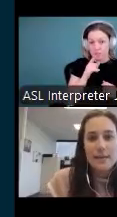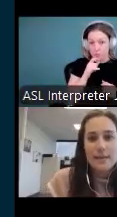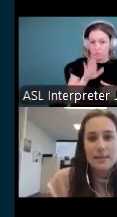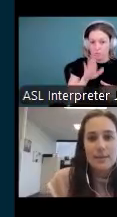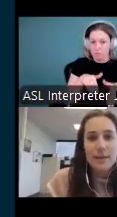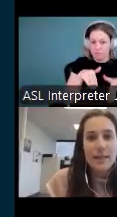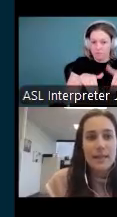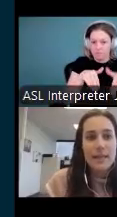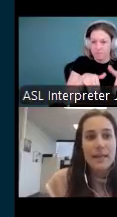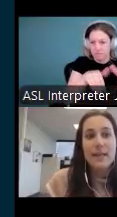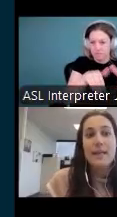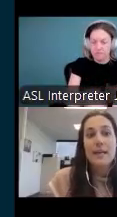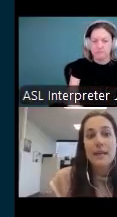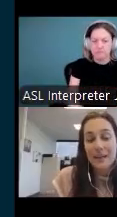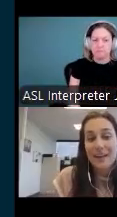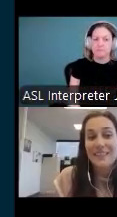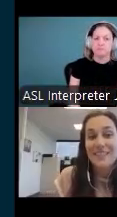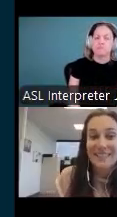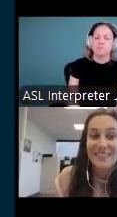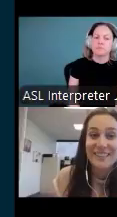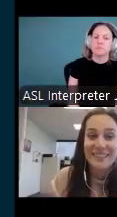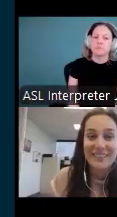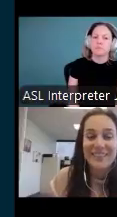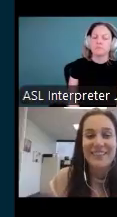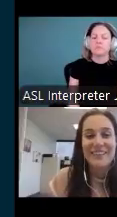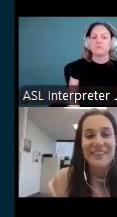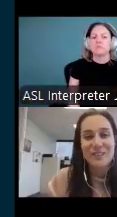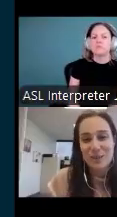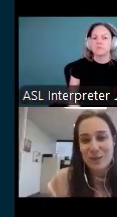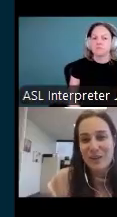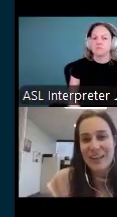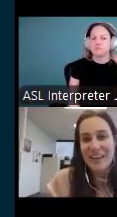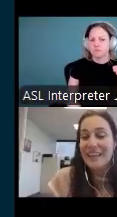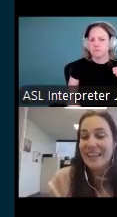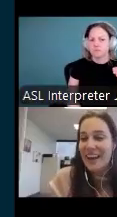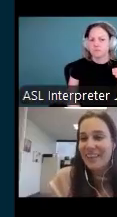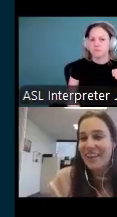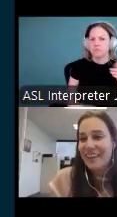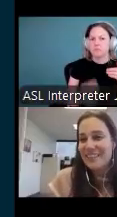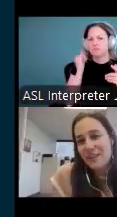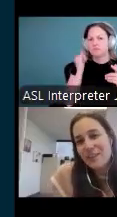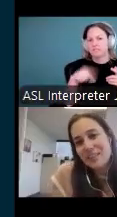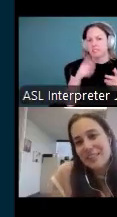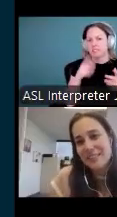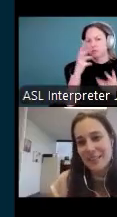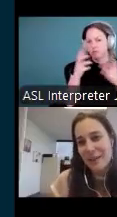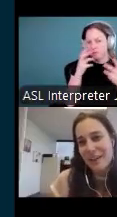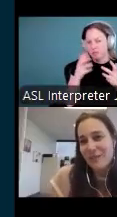and then ideas on screaming and yelling, it's kind of a stimming